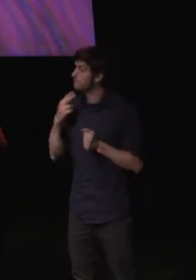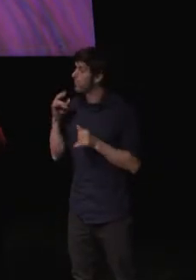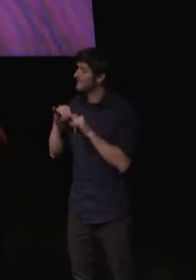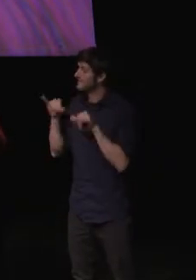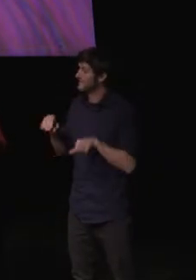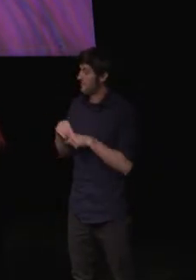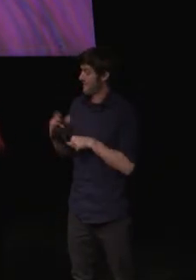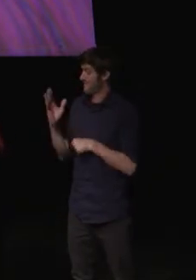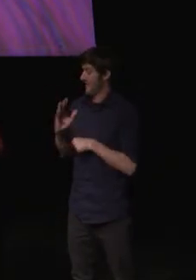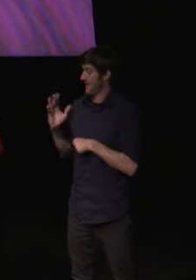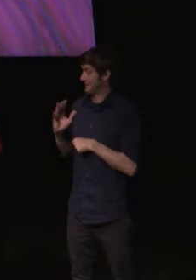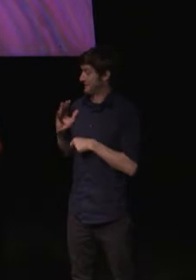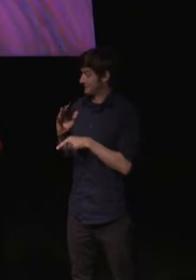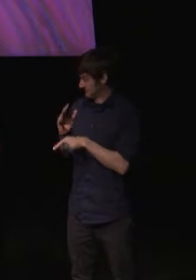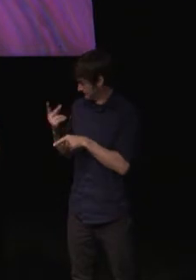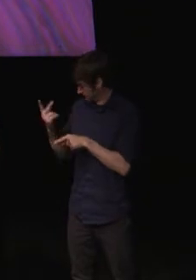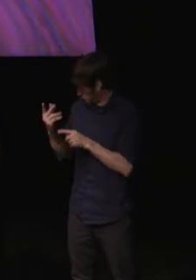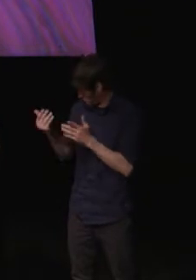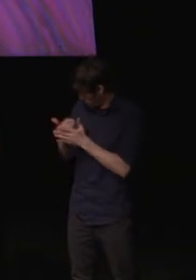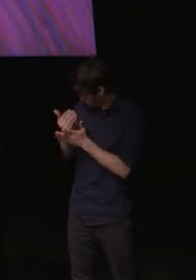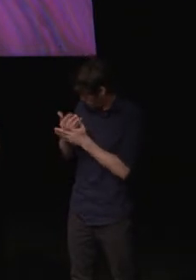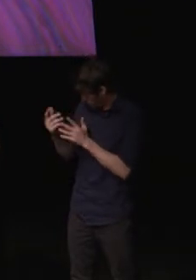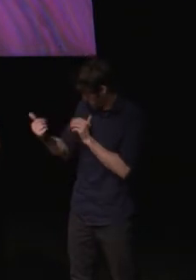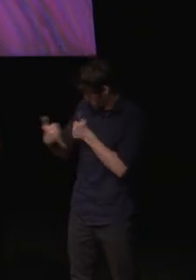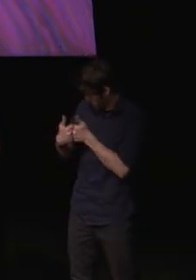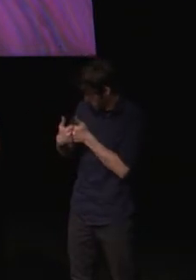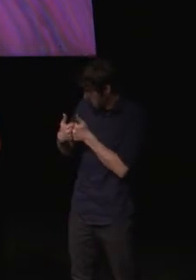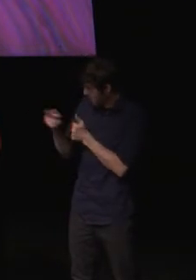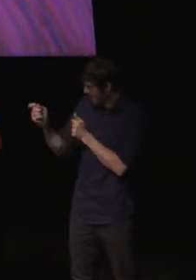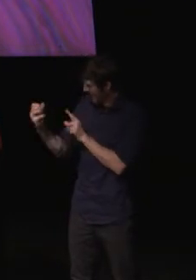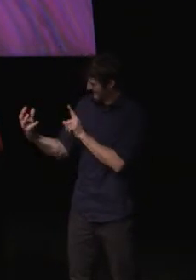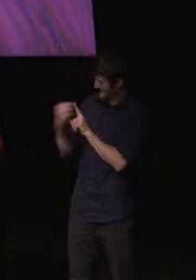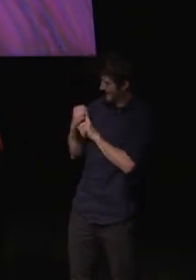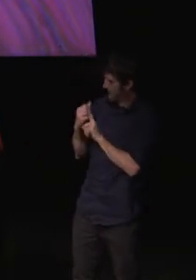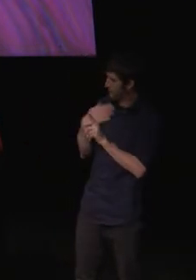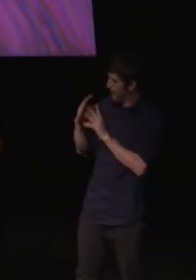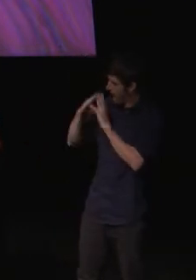that they would attack your house, look at your IP address, and then they'll start DDosing your house,